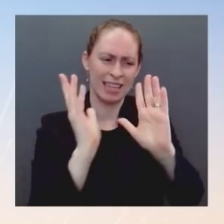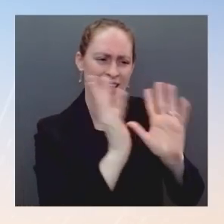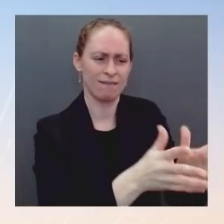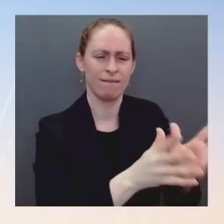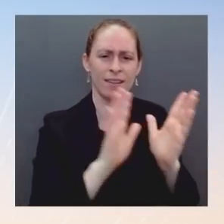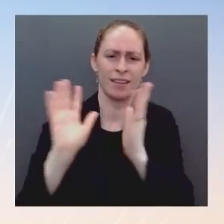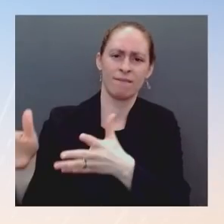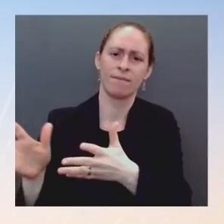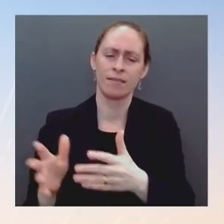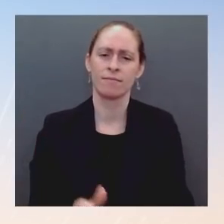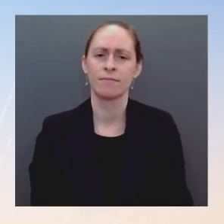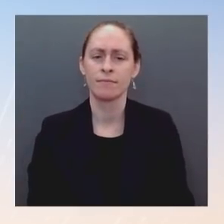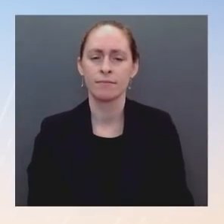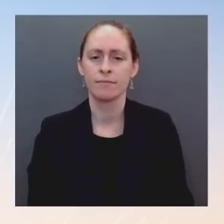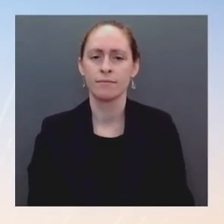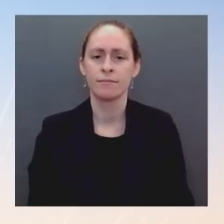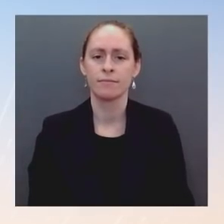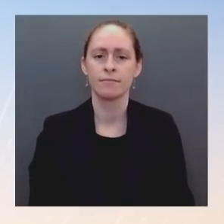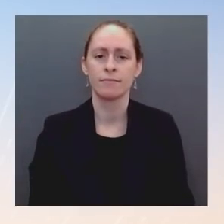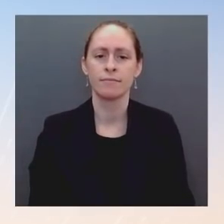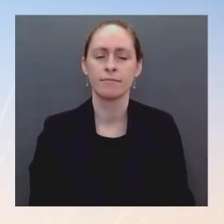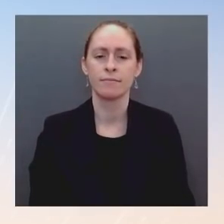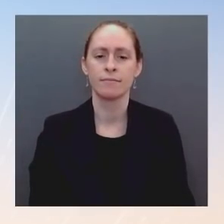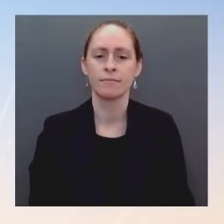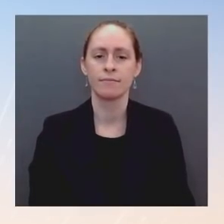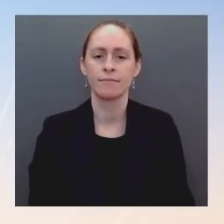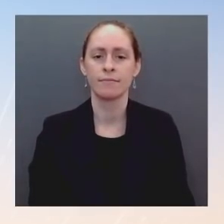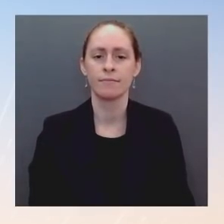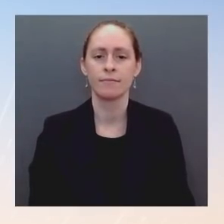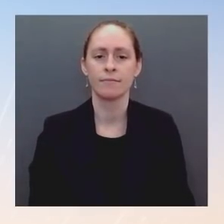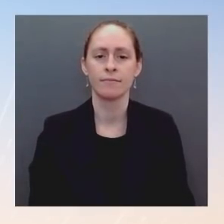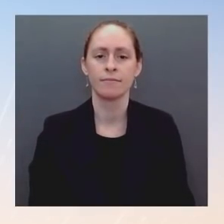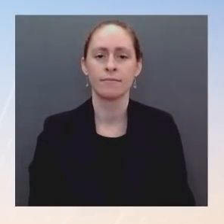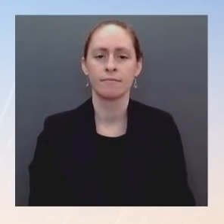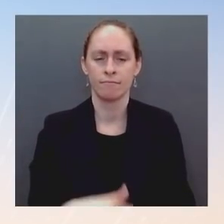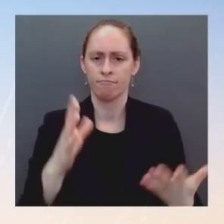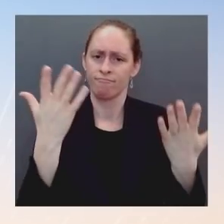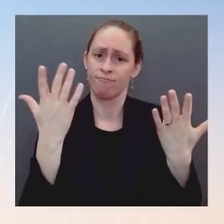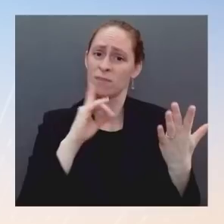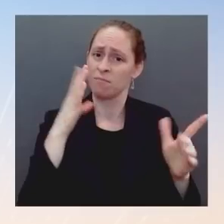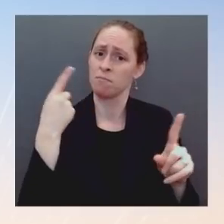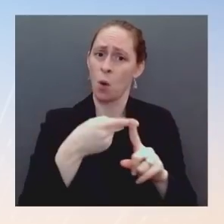are conveying that very clearly -- privately and publicly -- that's also sending a message to other countries around the world.